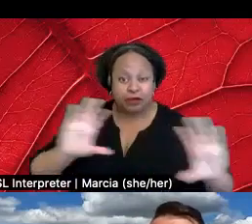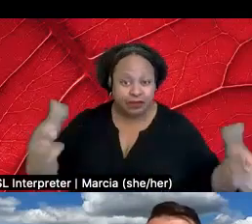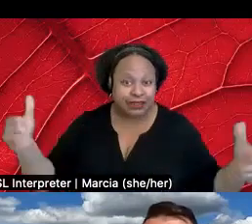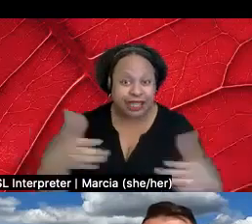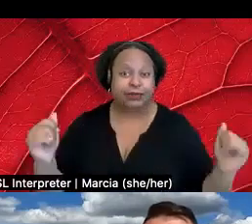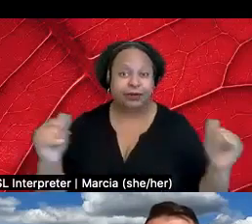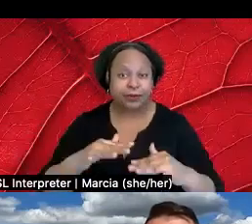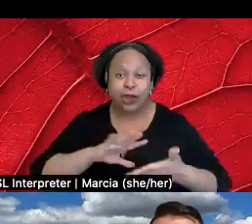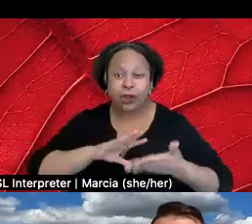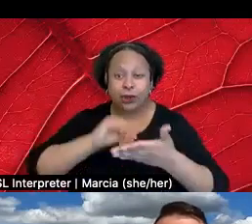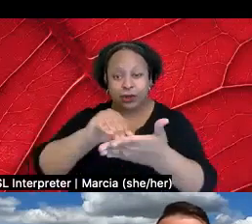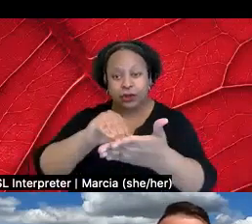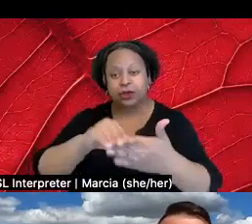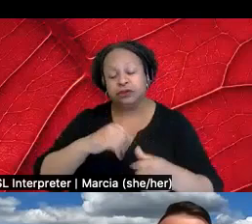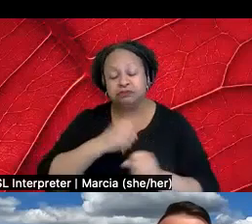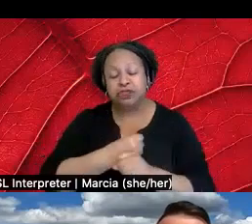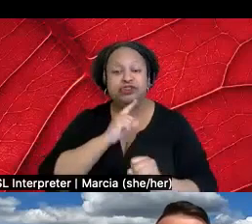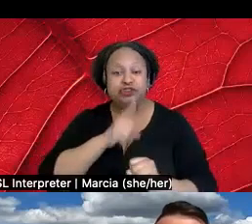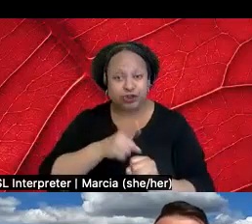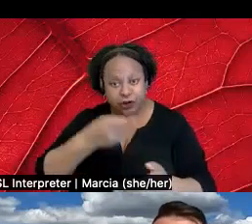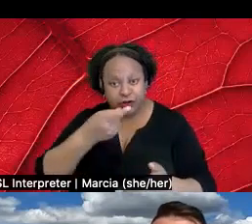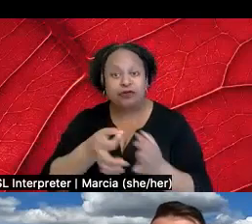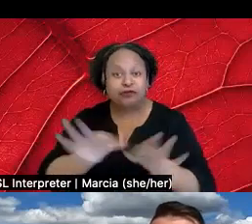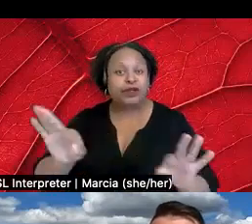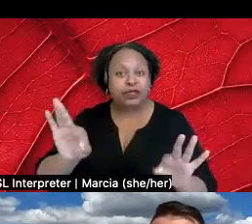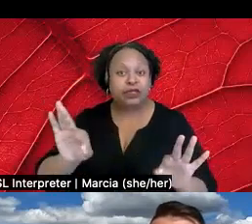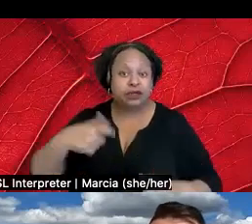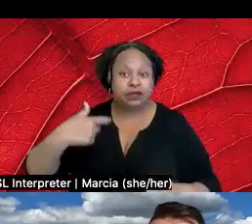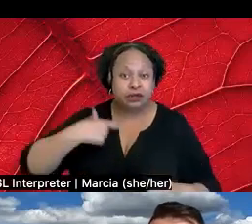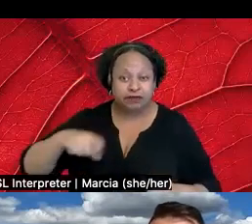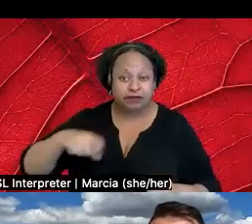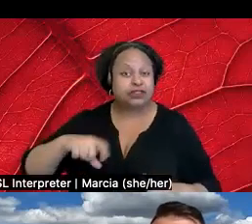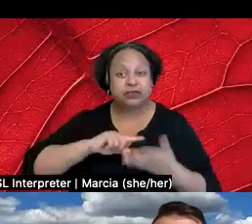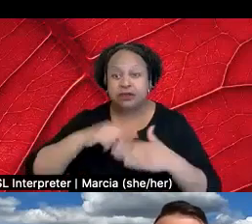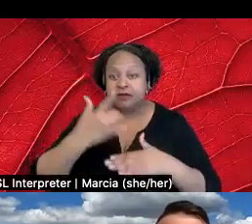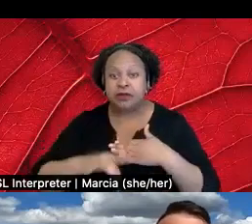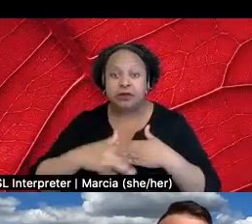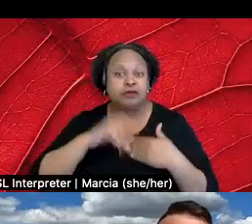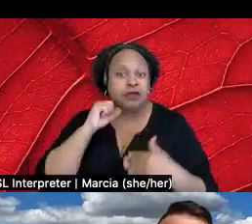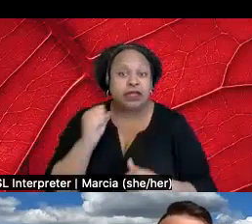keep this conference free of charge and available to anyone from inside or outside post secondary